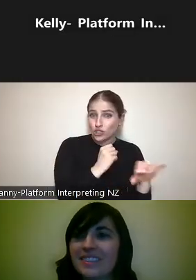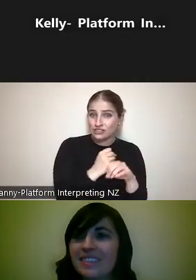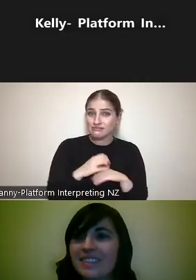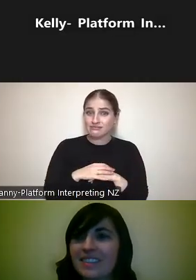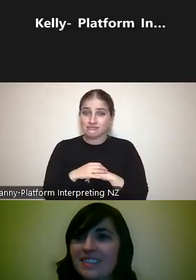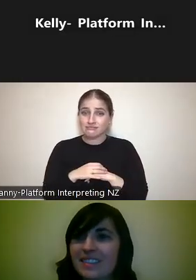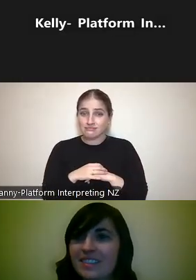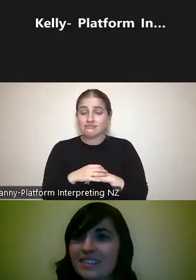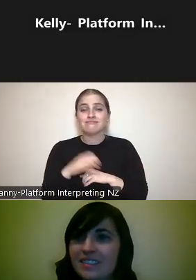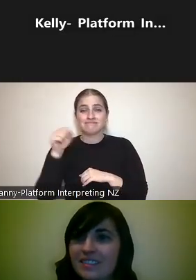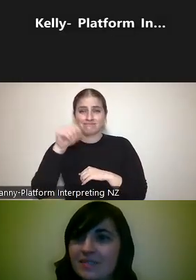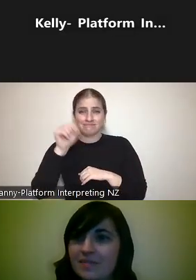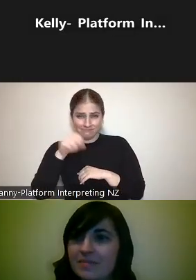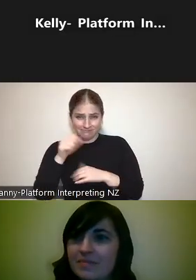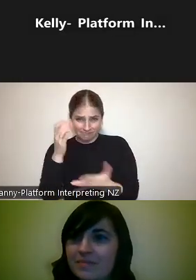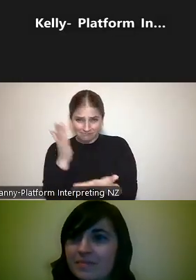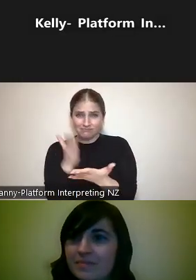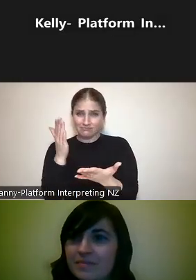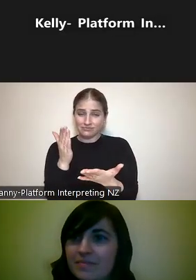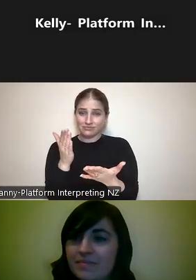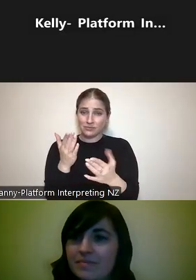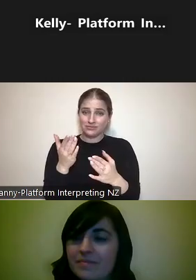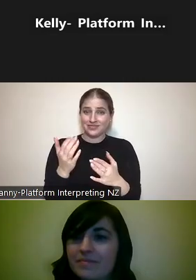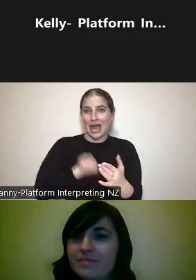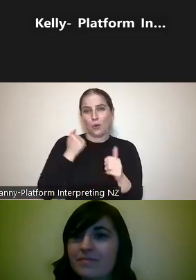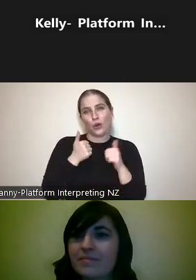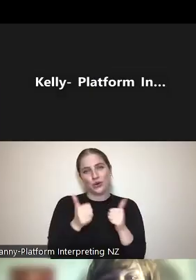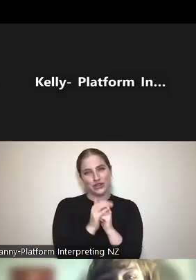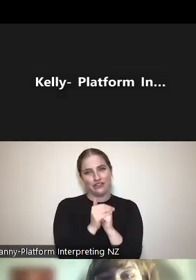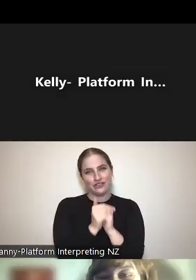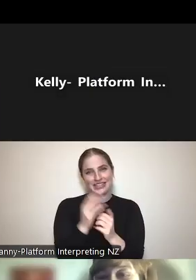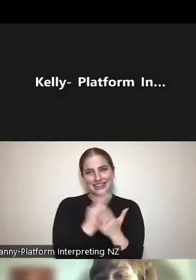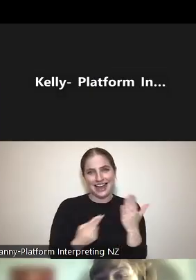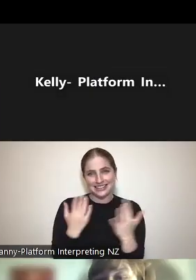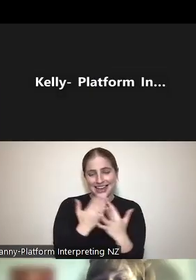We thanks to our good friends at Arts Access Aotearoa, Katie has been very